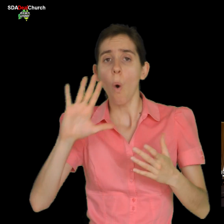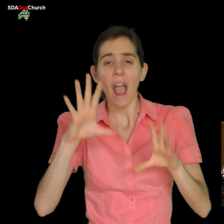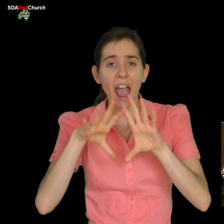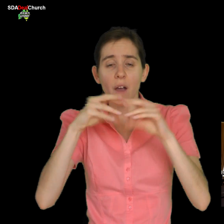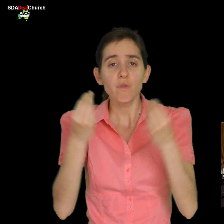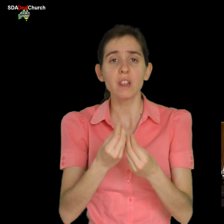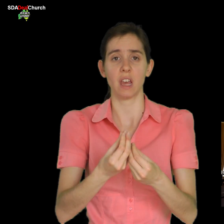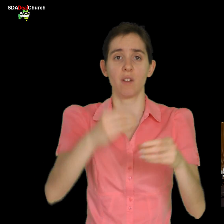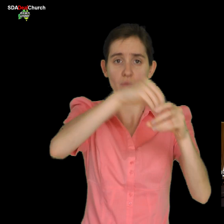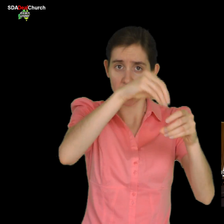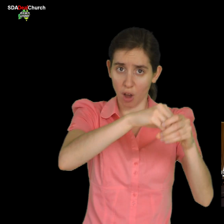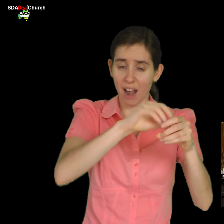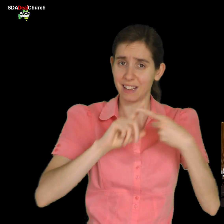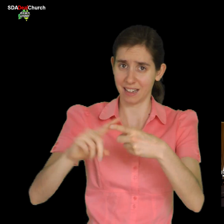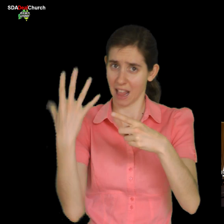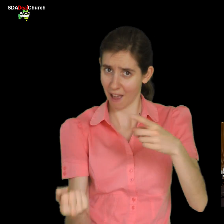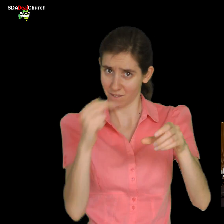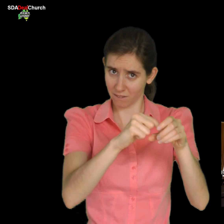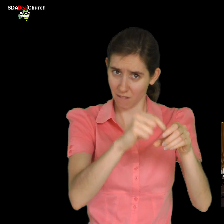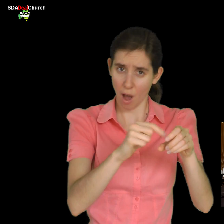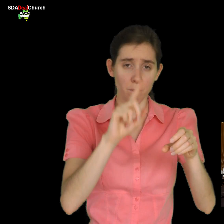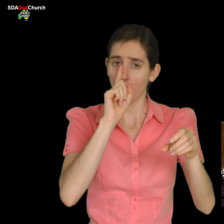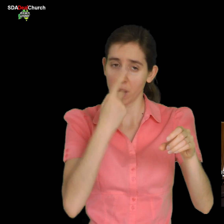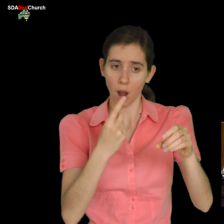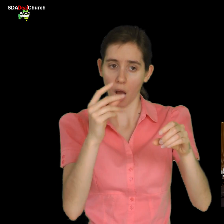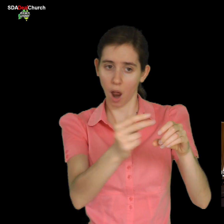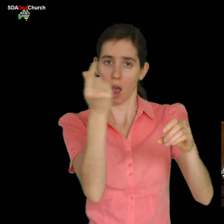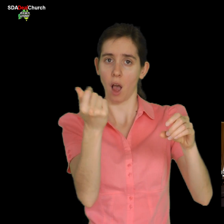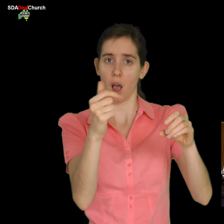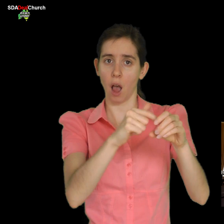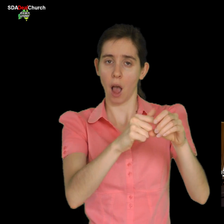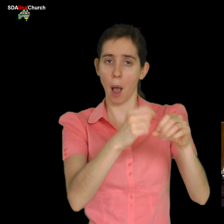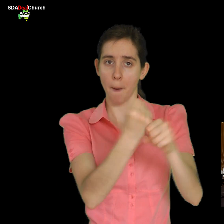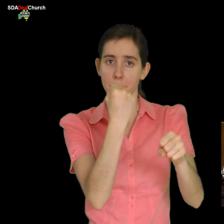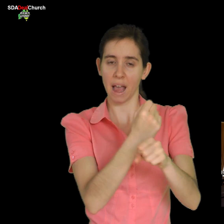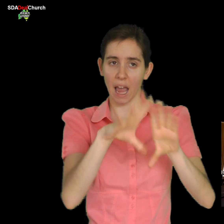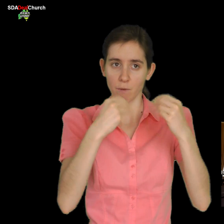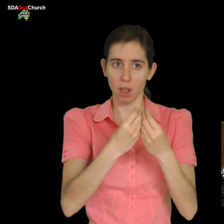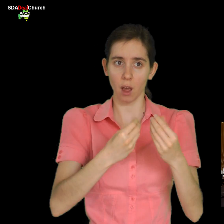still there, but we cannot restart the hundreds of chemical reactions at the